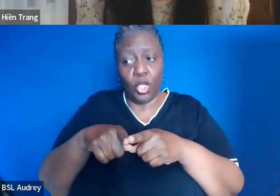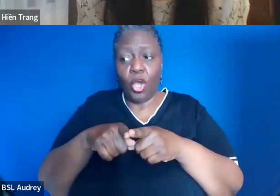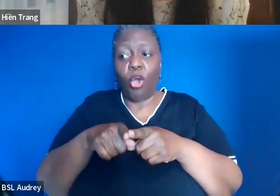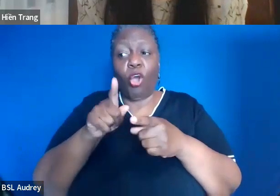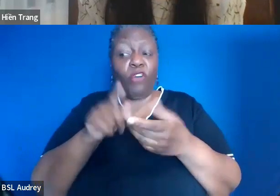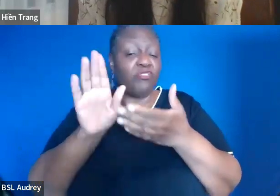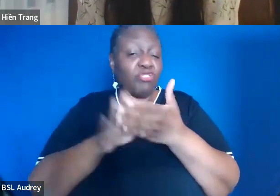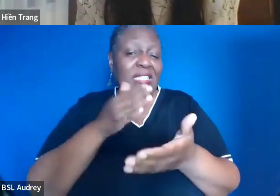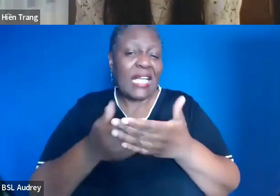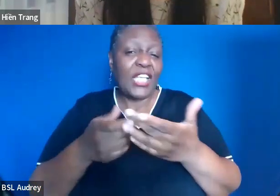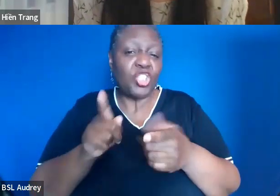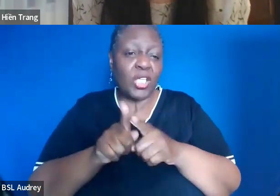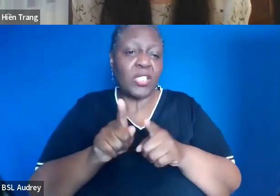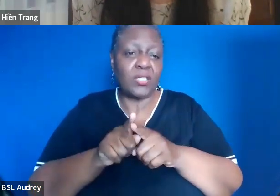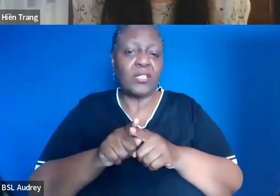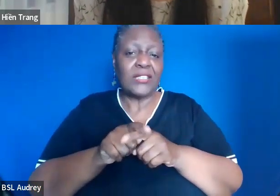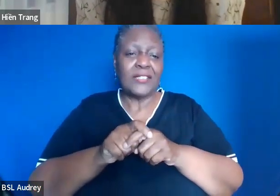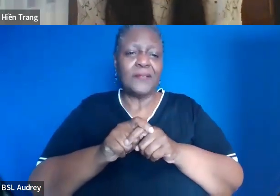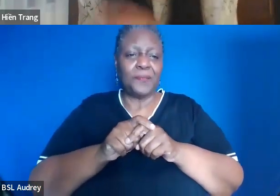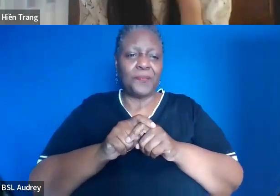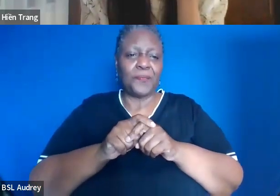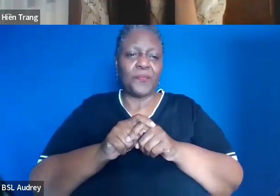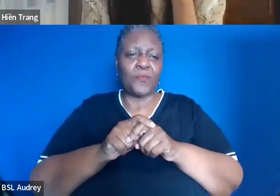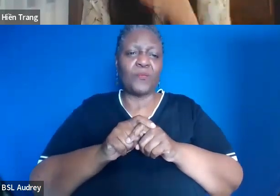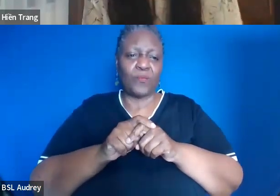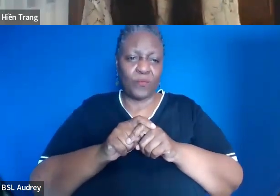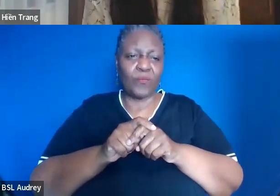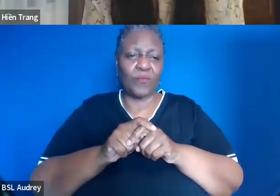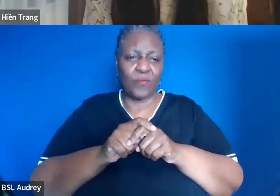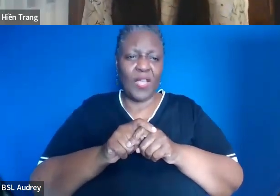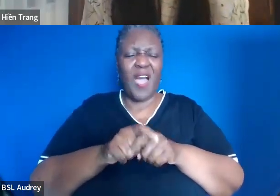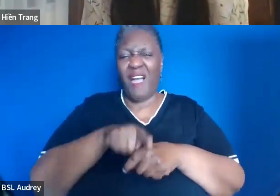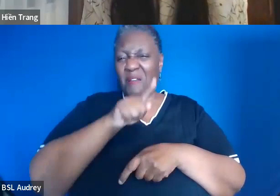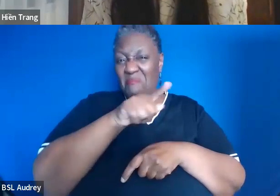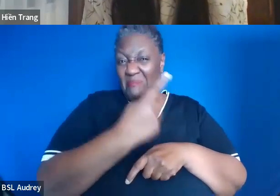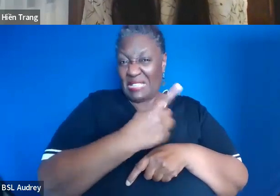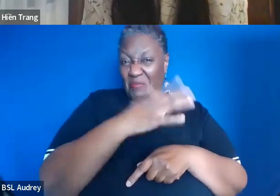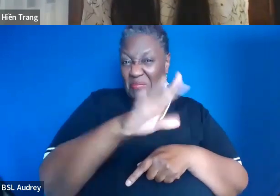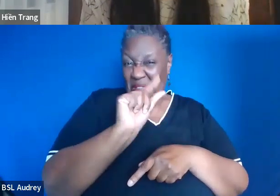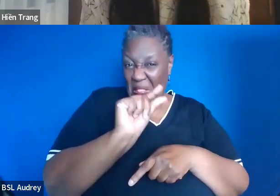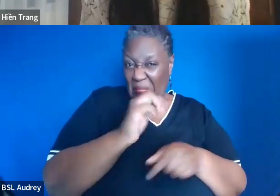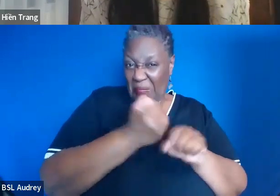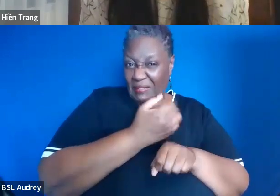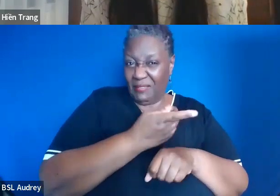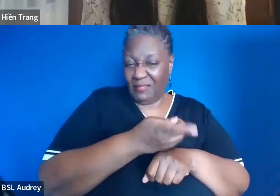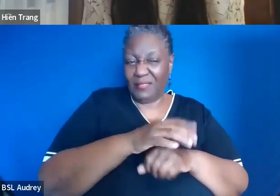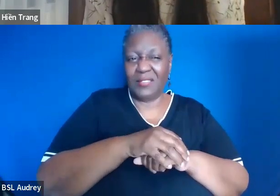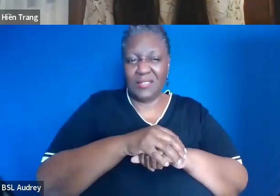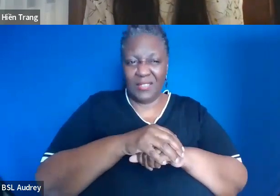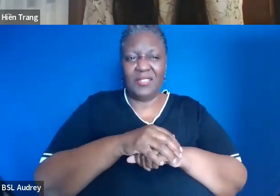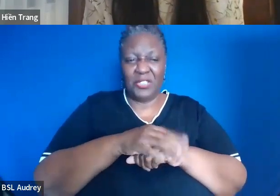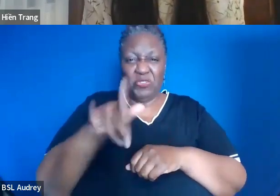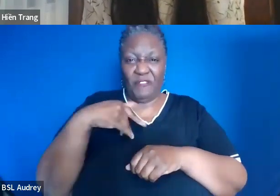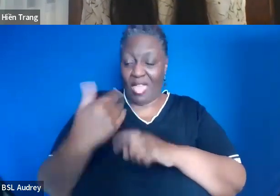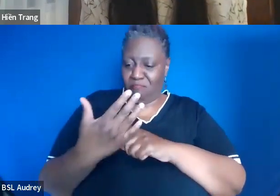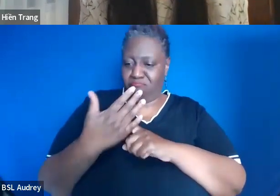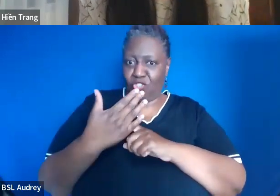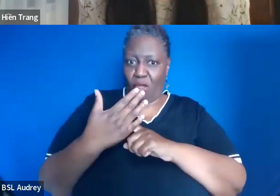in particular which having done a little bit it's almost uh you feel a certain pressure to to to